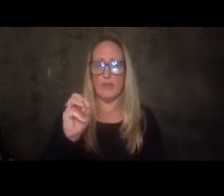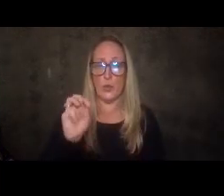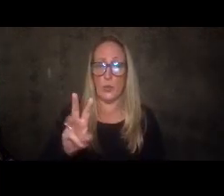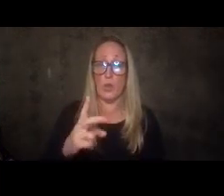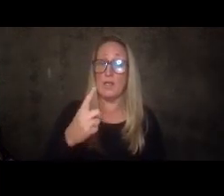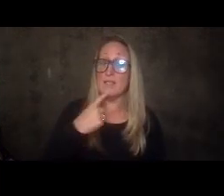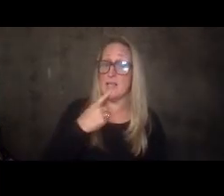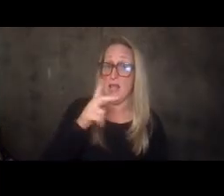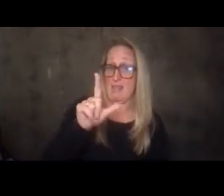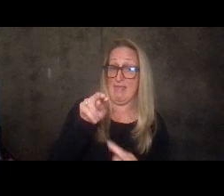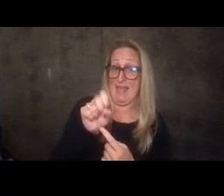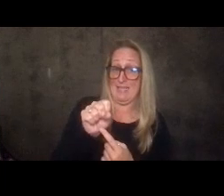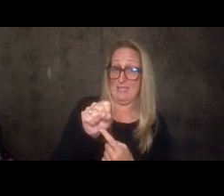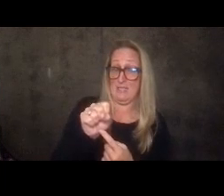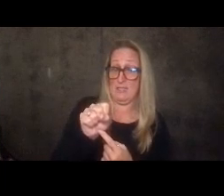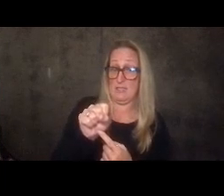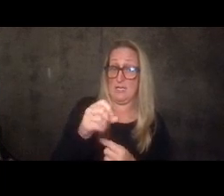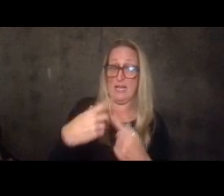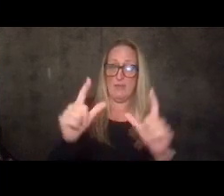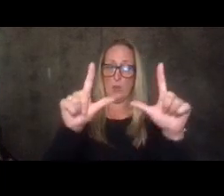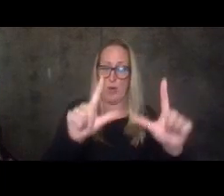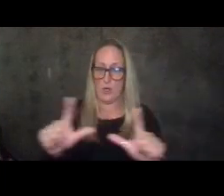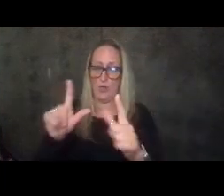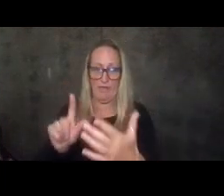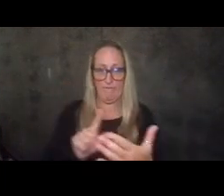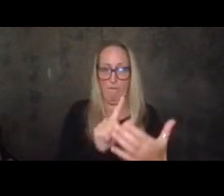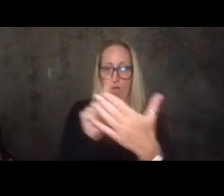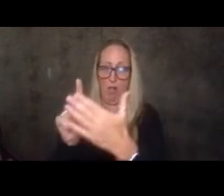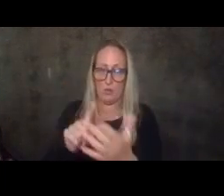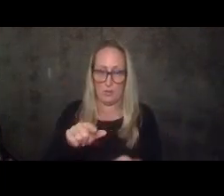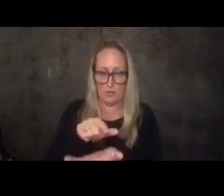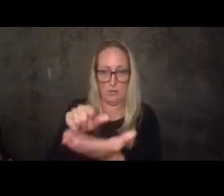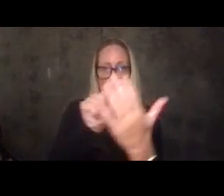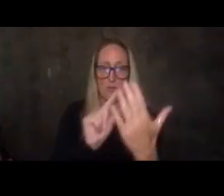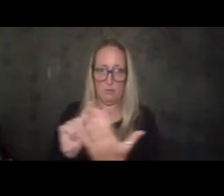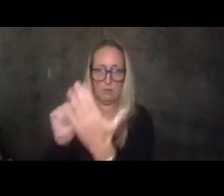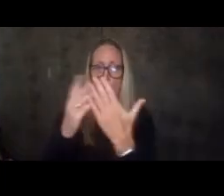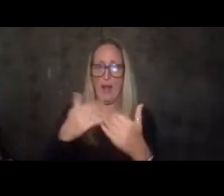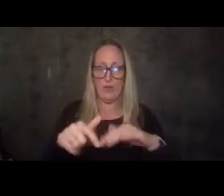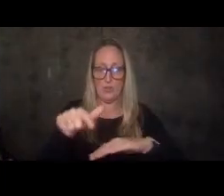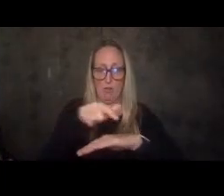mentioned. I'm on the lens view, which gives me a window that tracks my mouse and then whatever is beneath my mouse